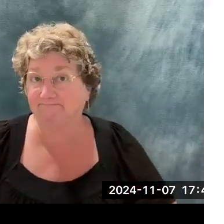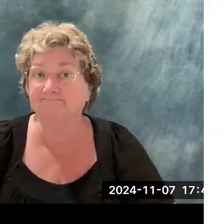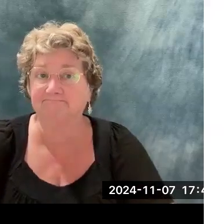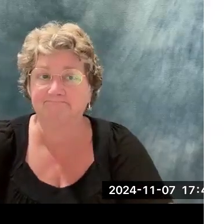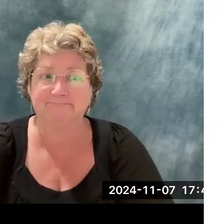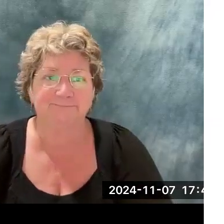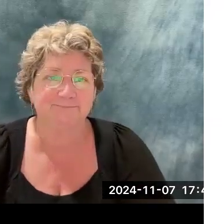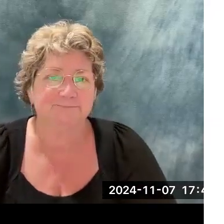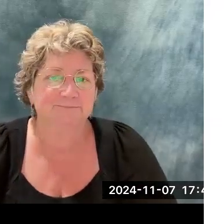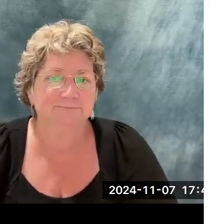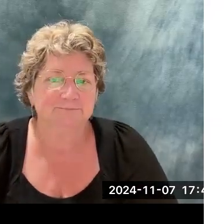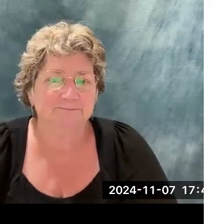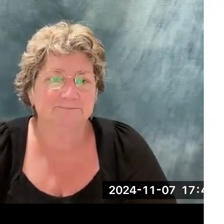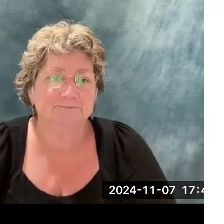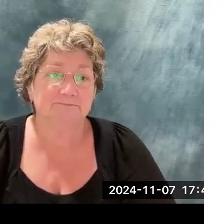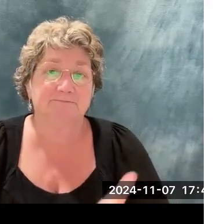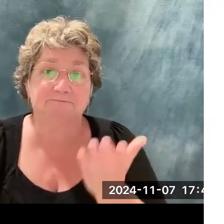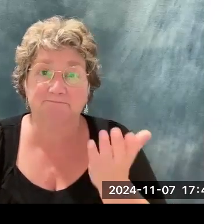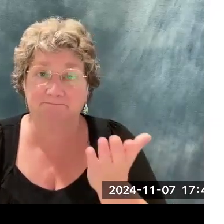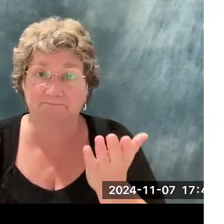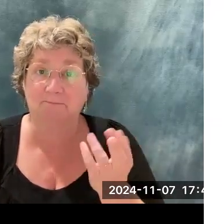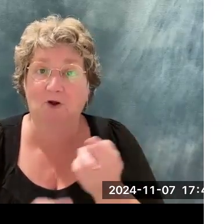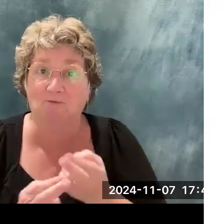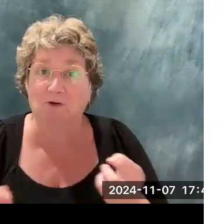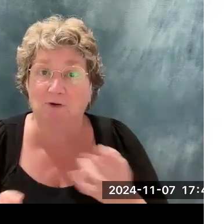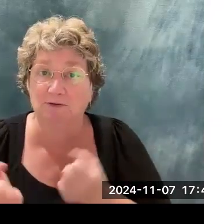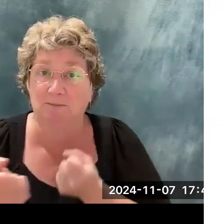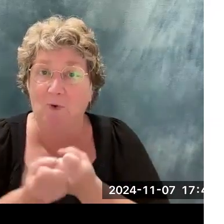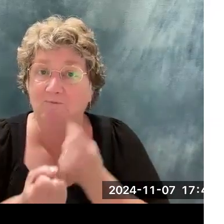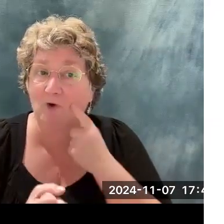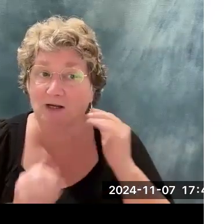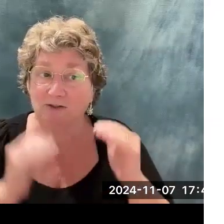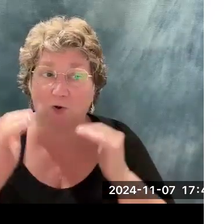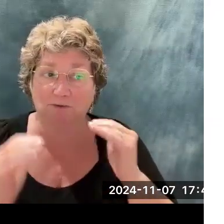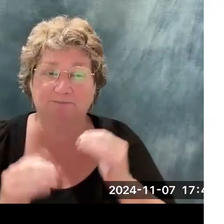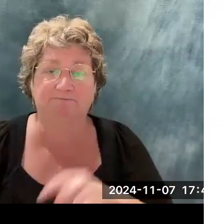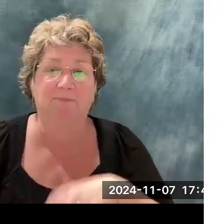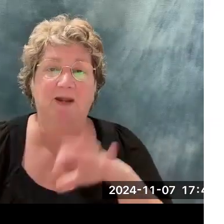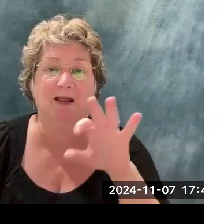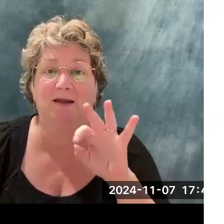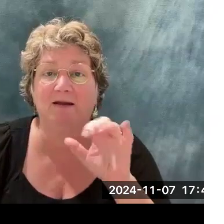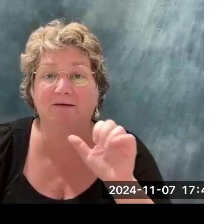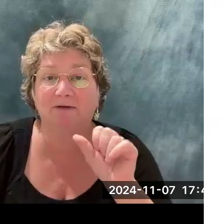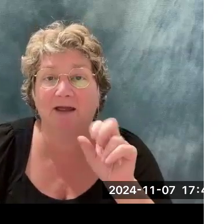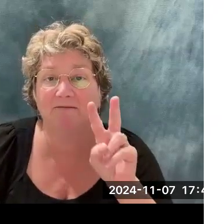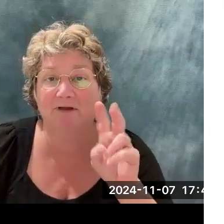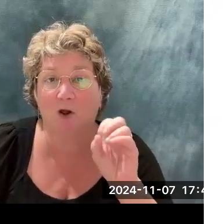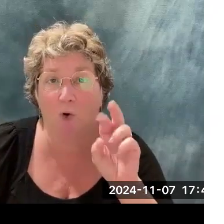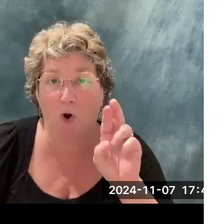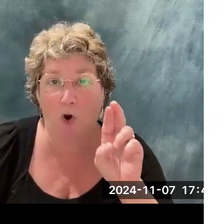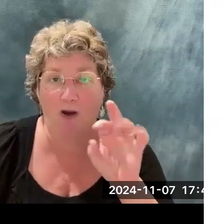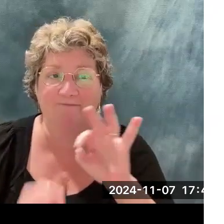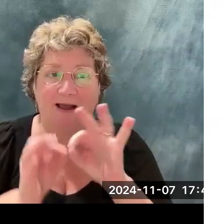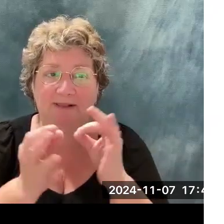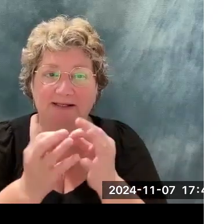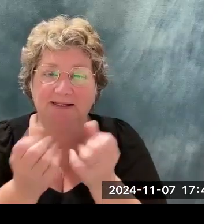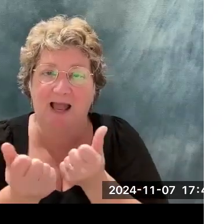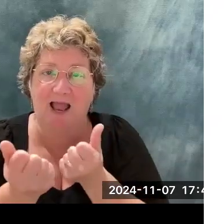Resources and supports for adults, FAVOR, which is a family advocacy agency, offers a list of support groups.